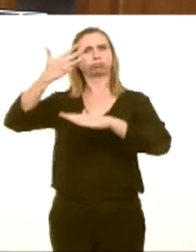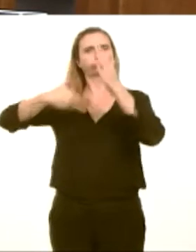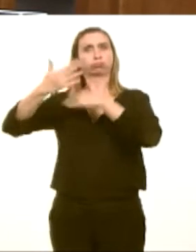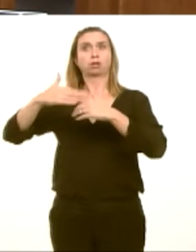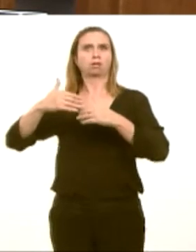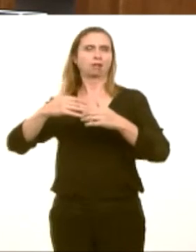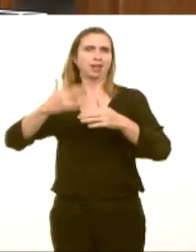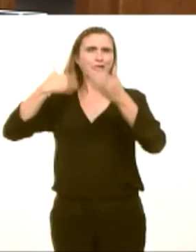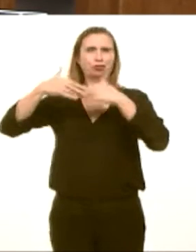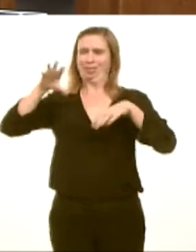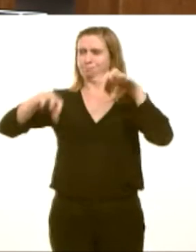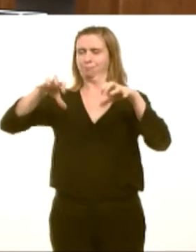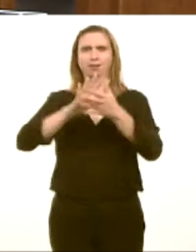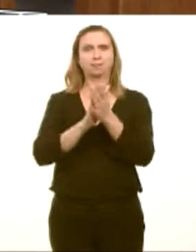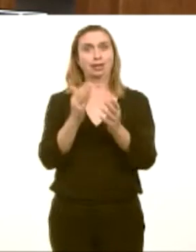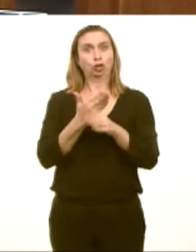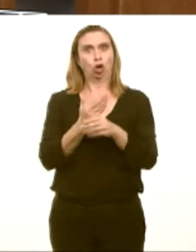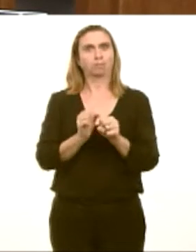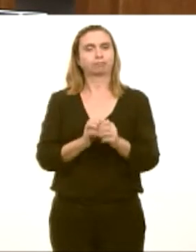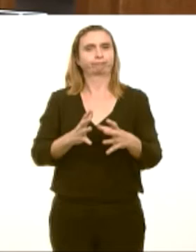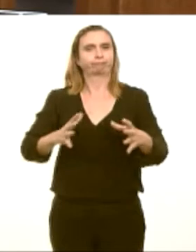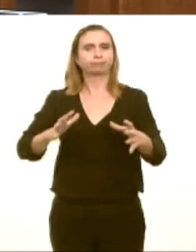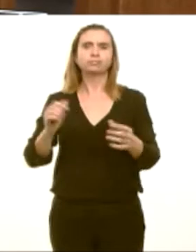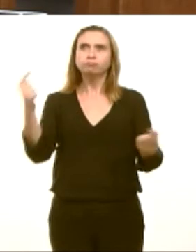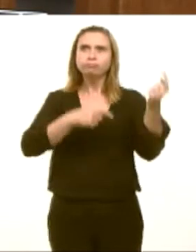Mark Isherwood: Well, of course, youíre correct, and Welsh heritage can have a major impact